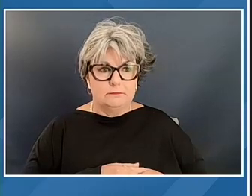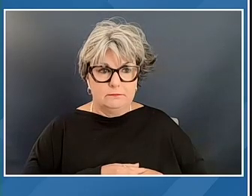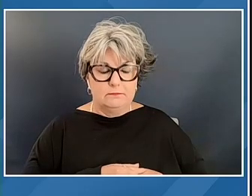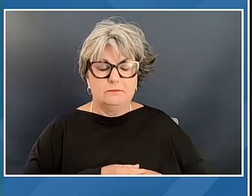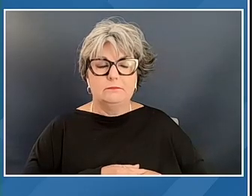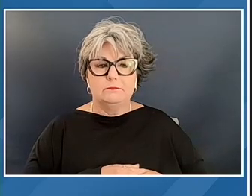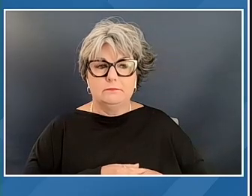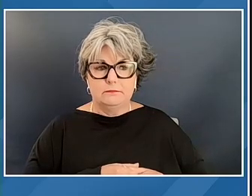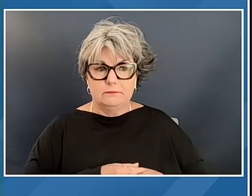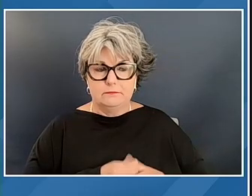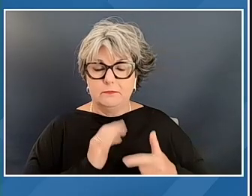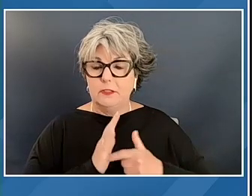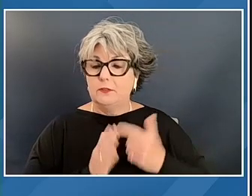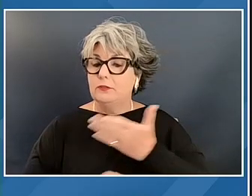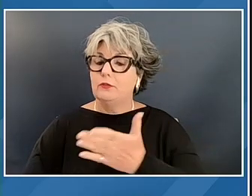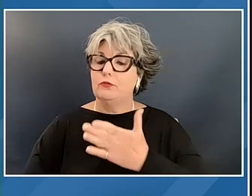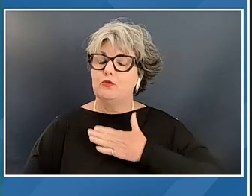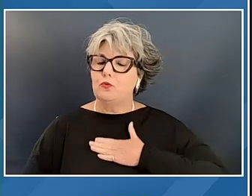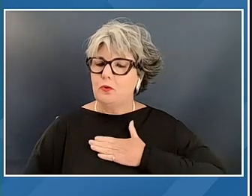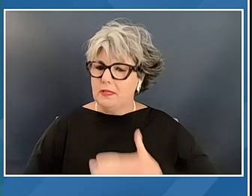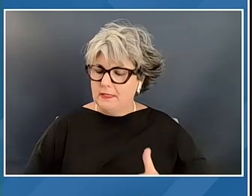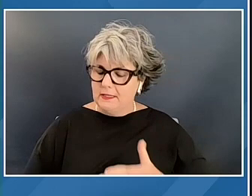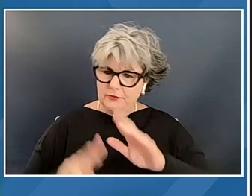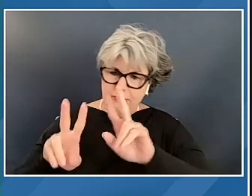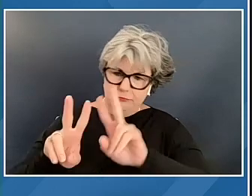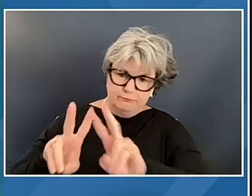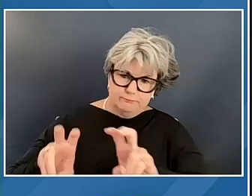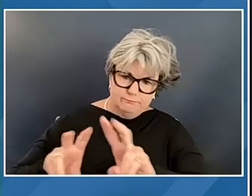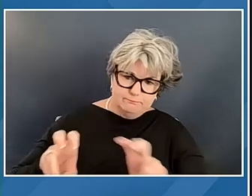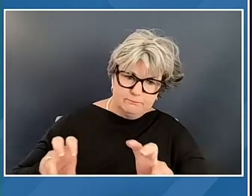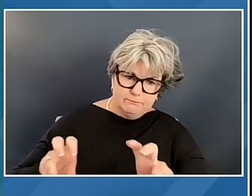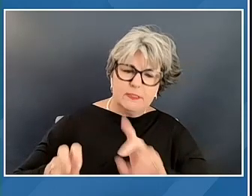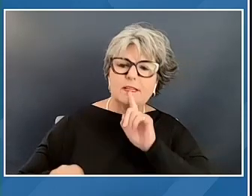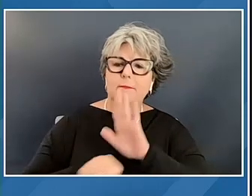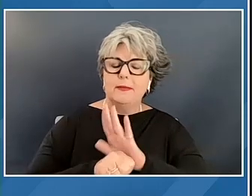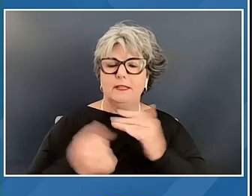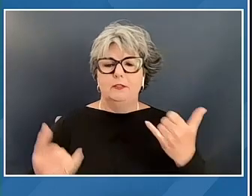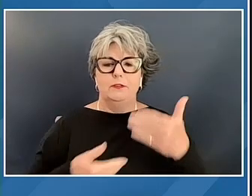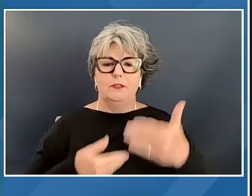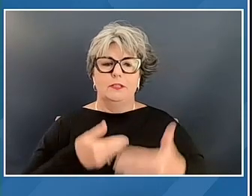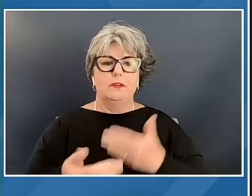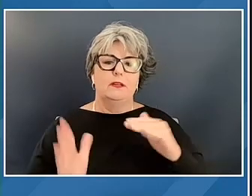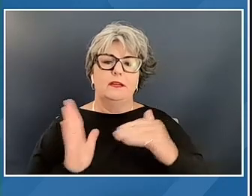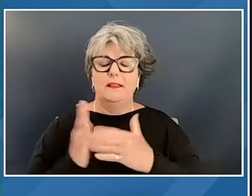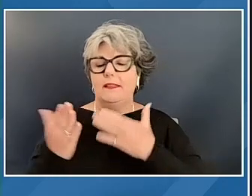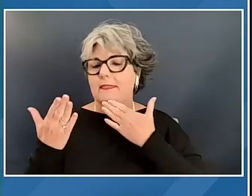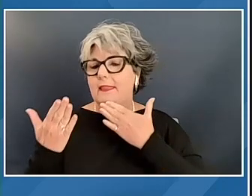willingness to be thorough and committed to this process. So again, I thank you. So with that-